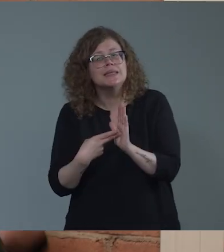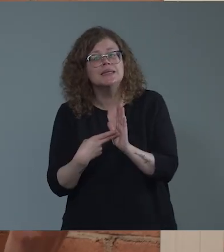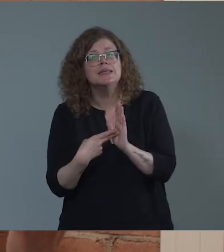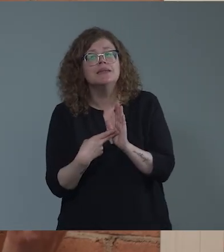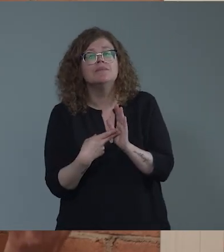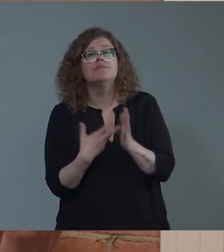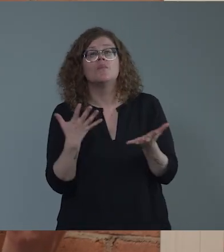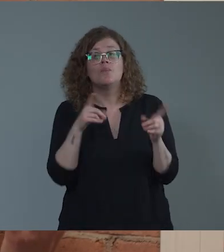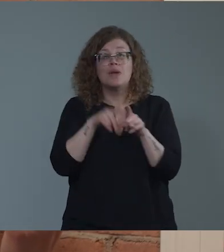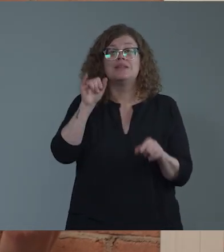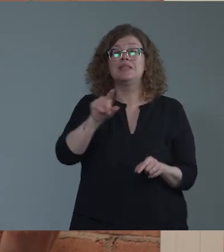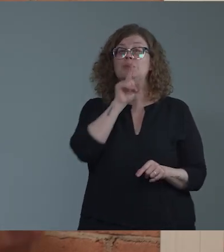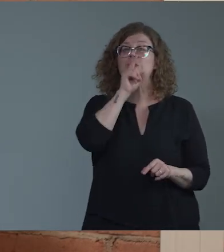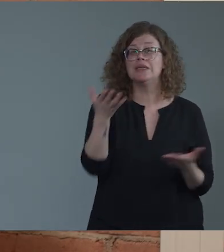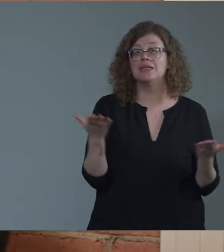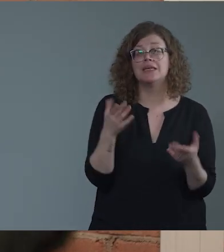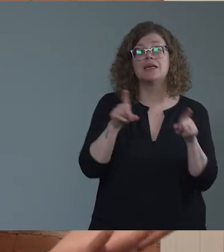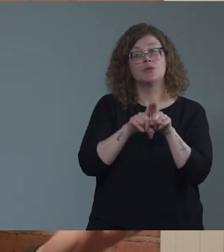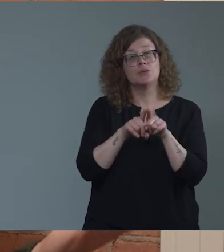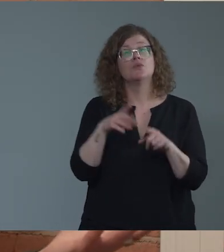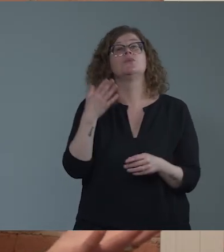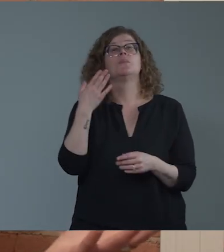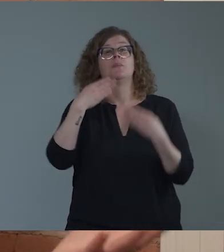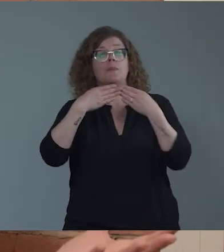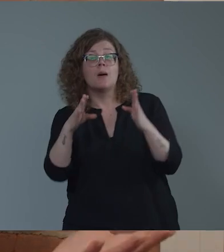the voices in the artist from Calvary and start to expand to the world.